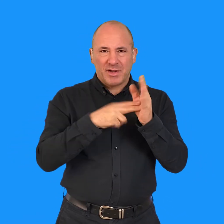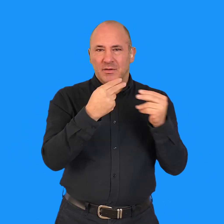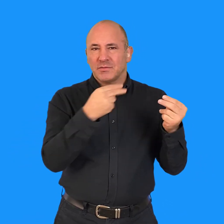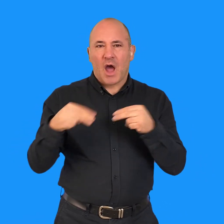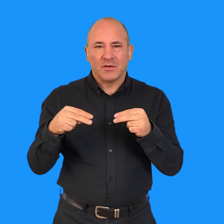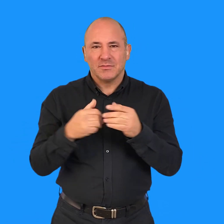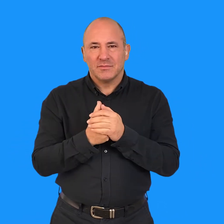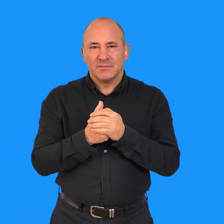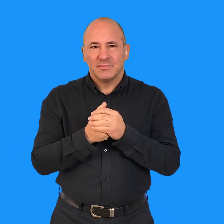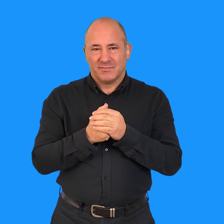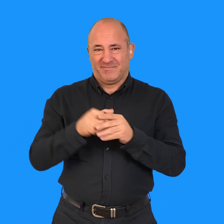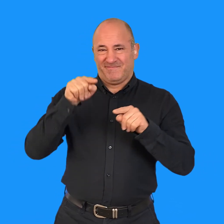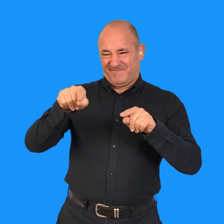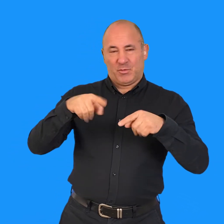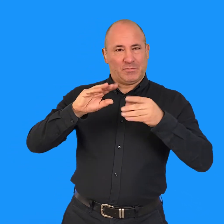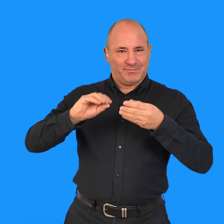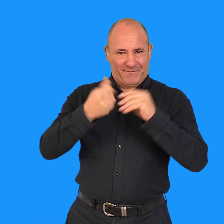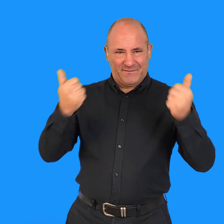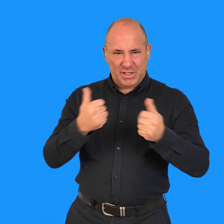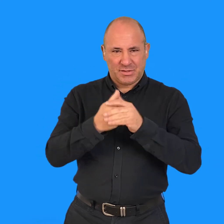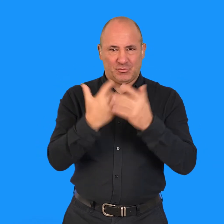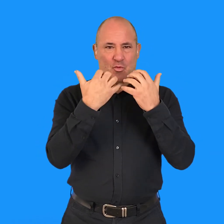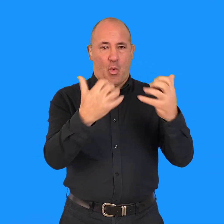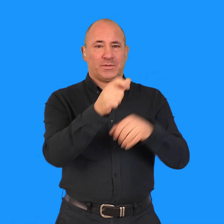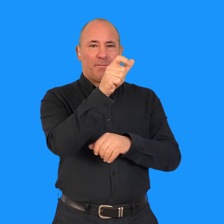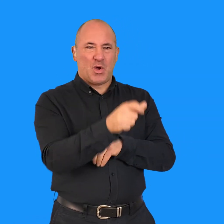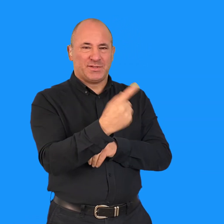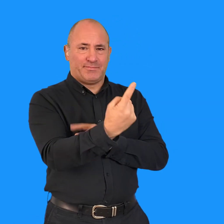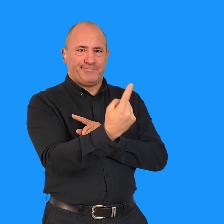was actually, it was at Durin Dance,